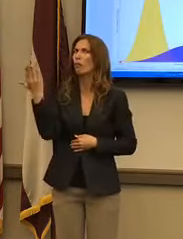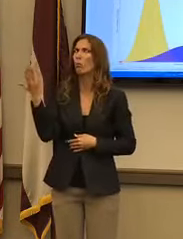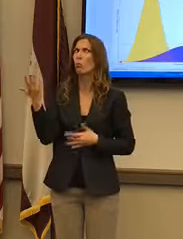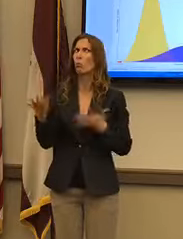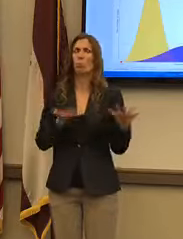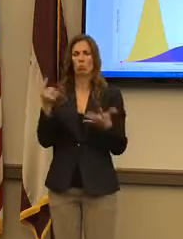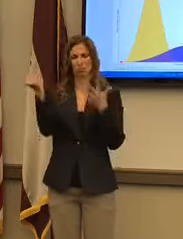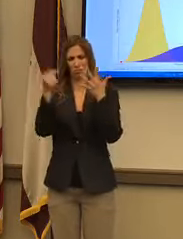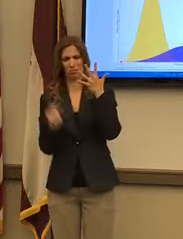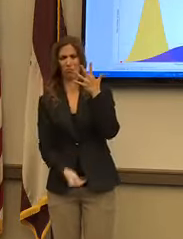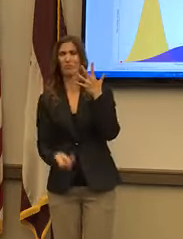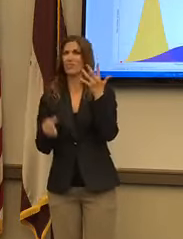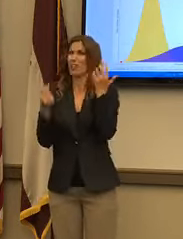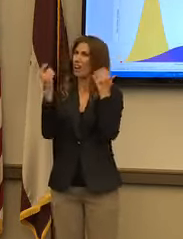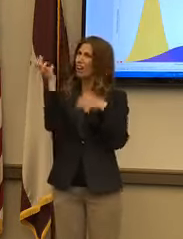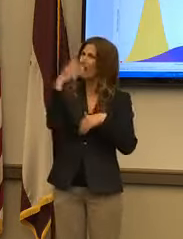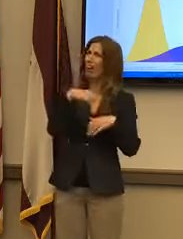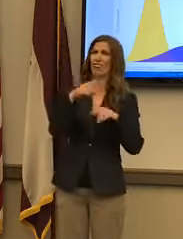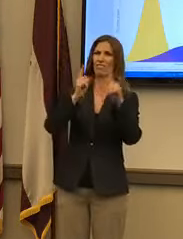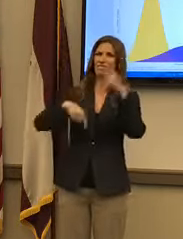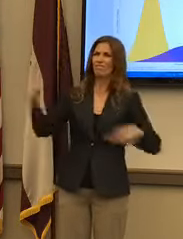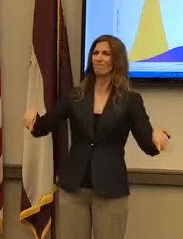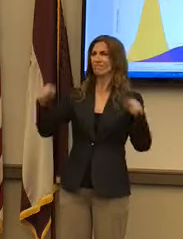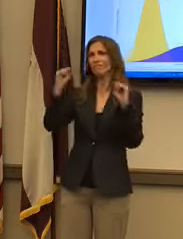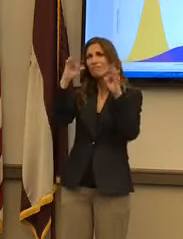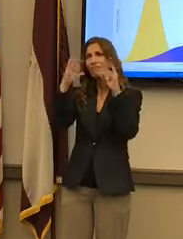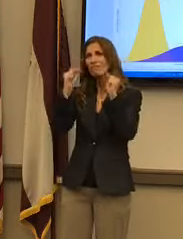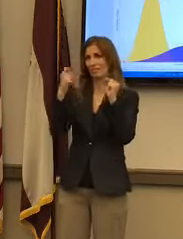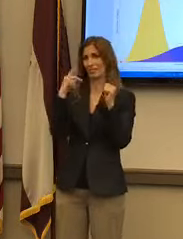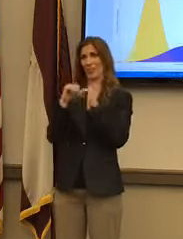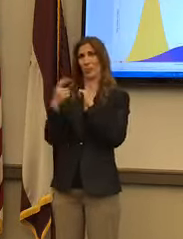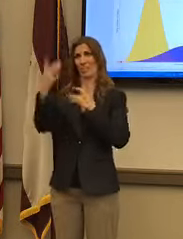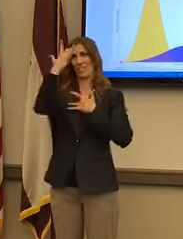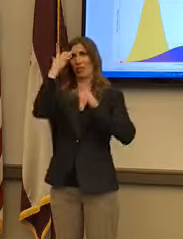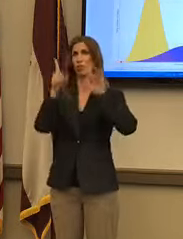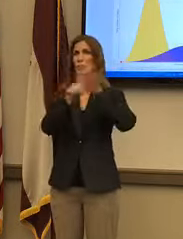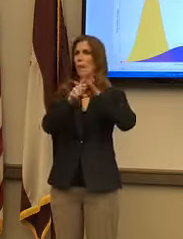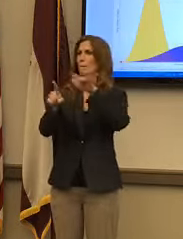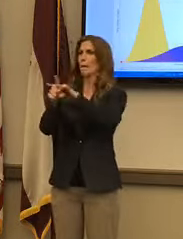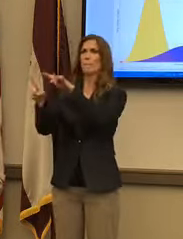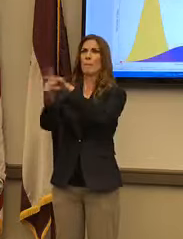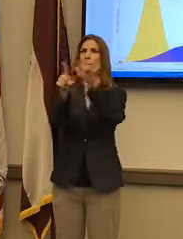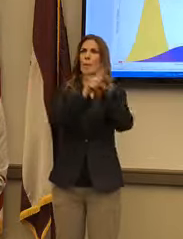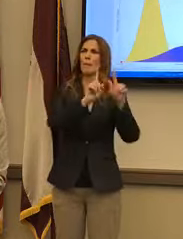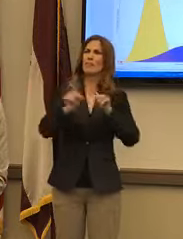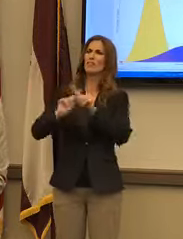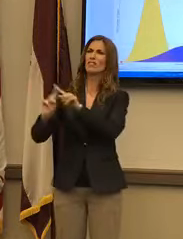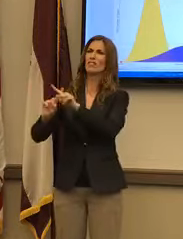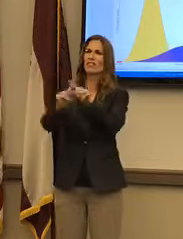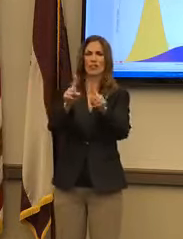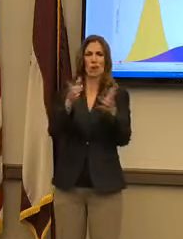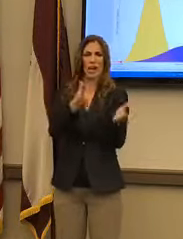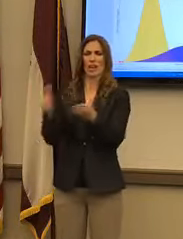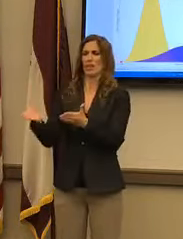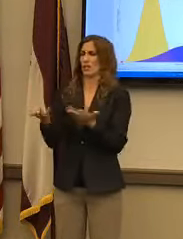extraordinary how this virus can present in so many different ways so again you